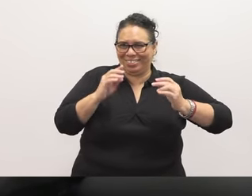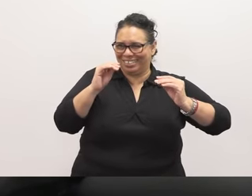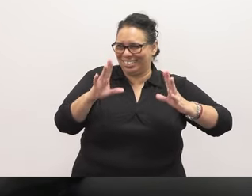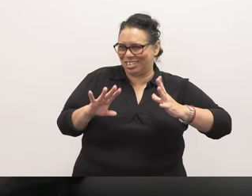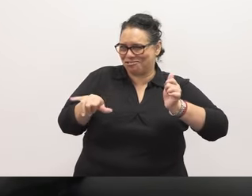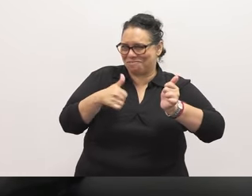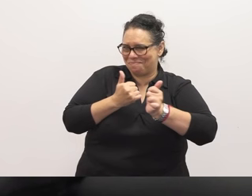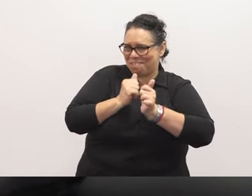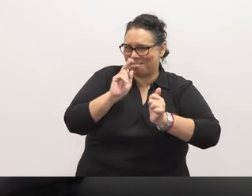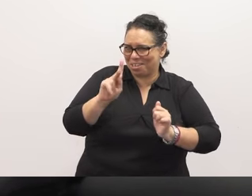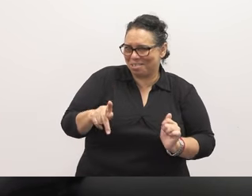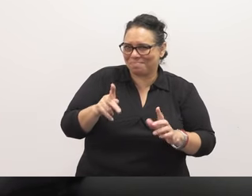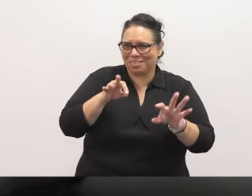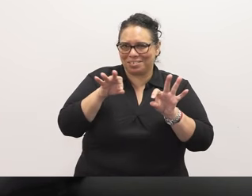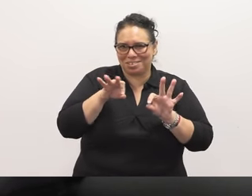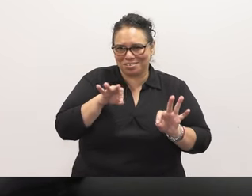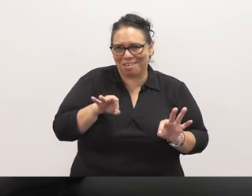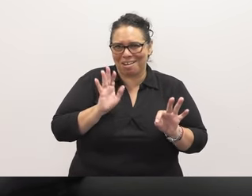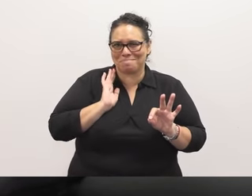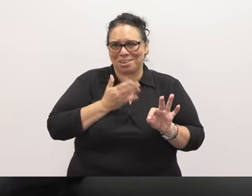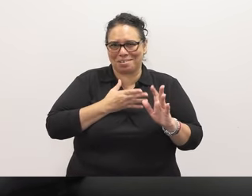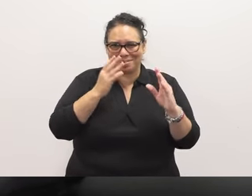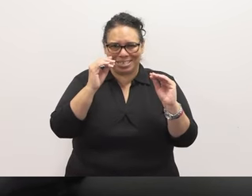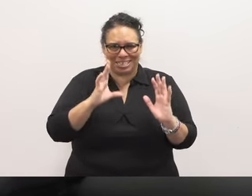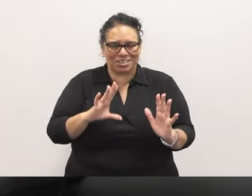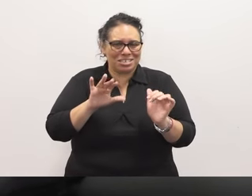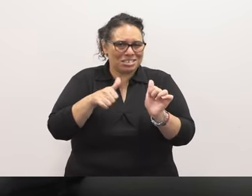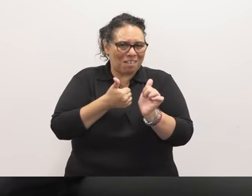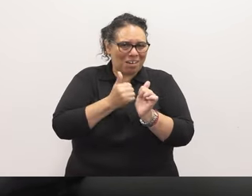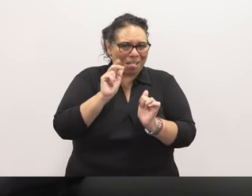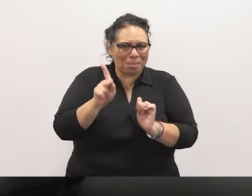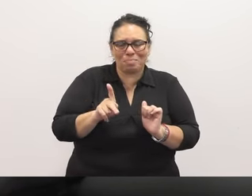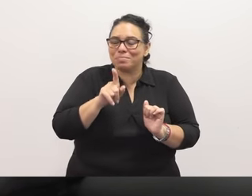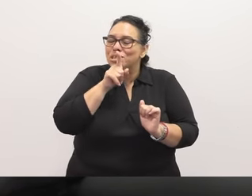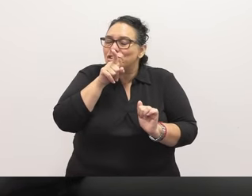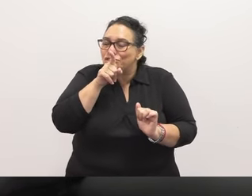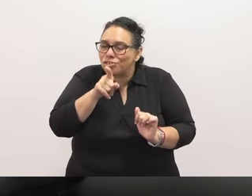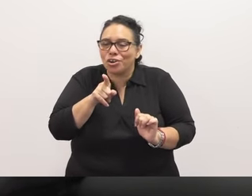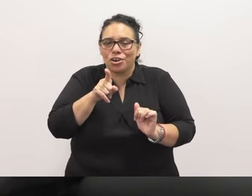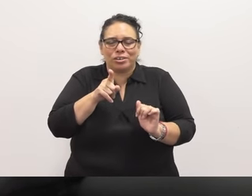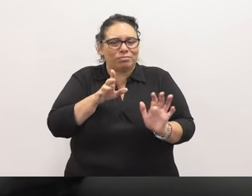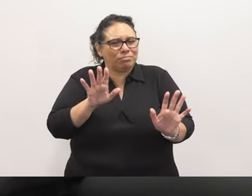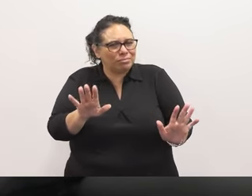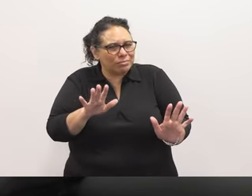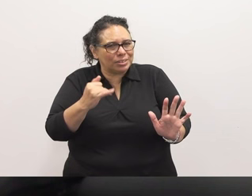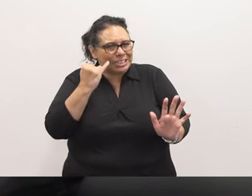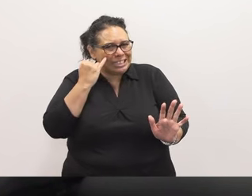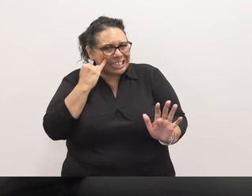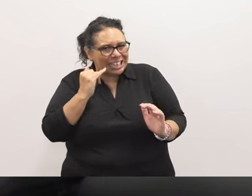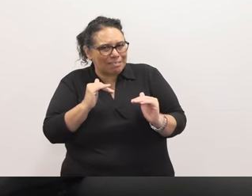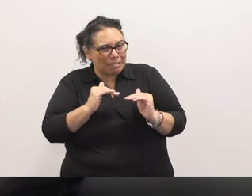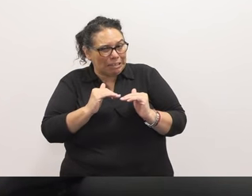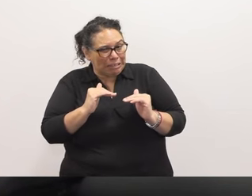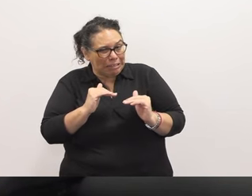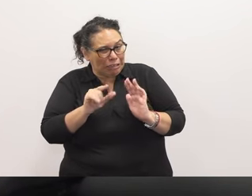as was described by our students, following up with them to ensure that even if they're at the level of a C, that they bump their grade up.